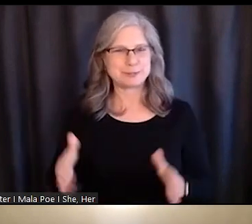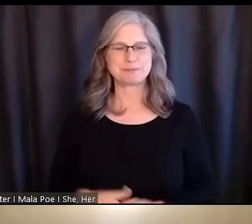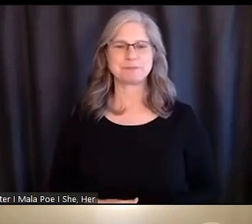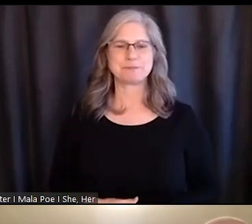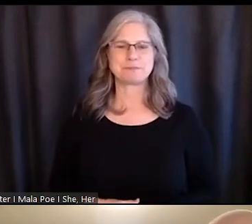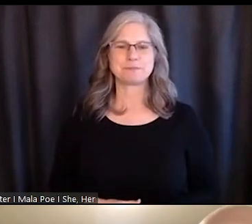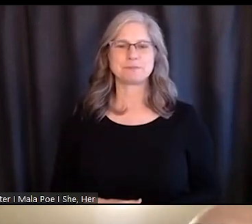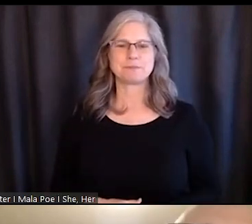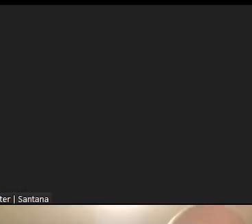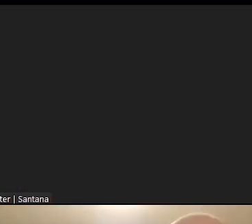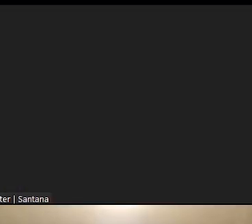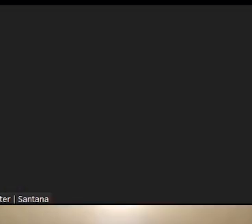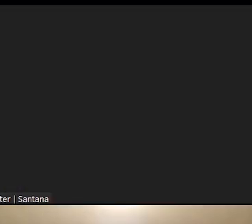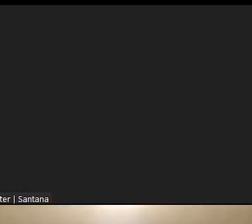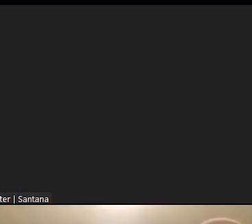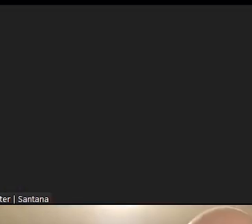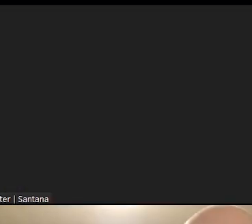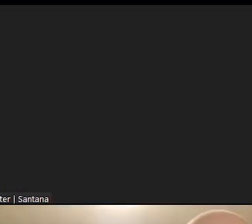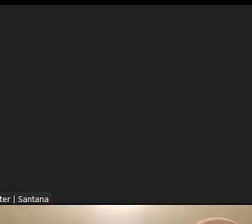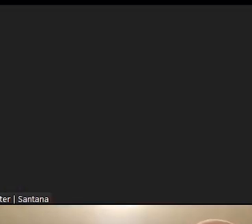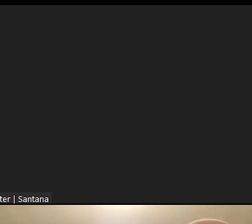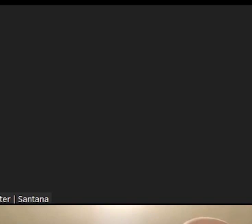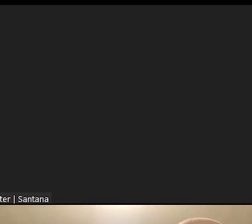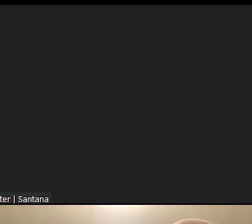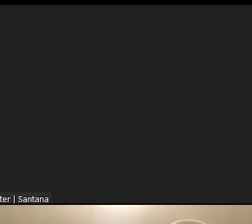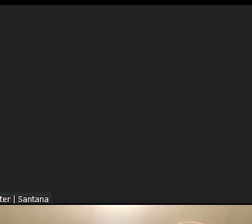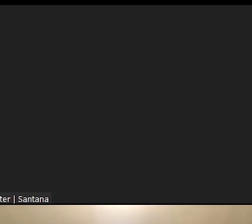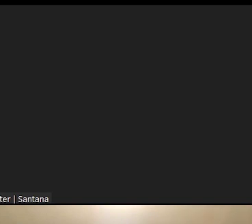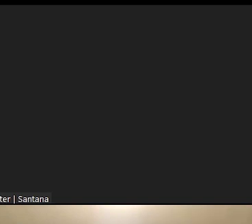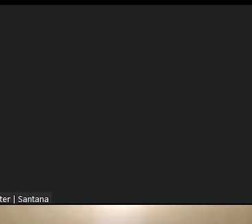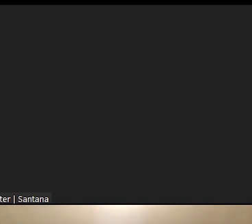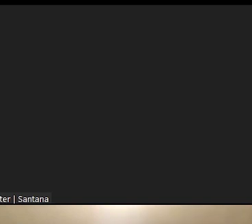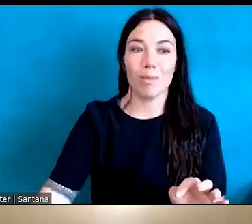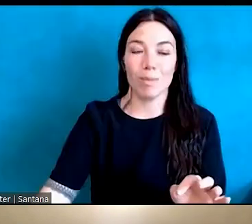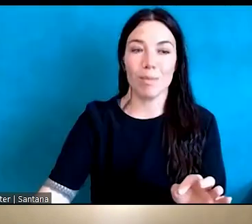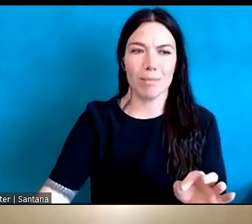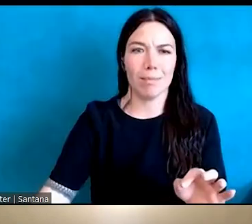In contrast, we had children who were still on their way to getting to segment with full words from running speech.